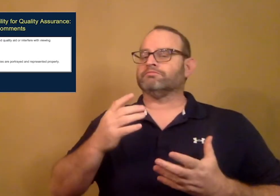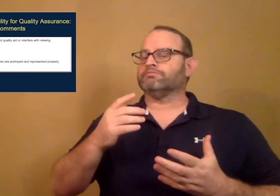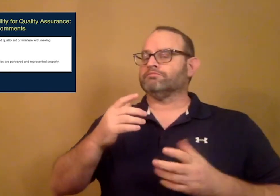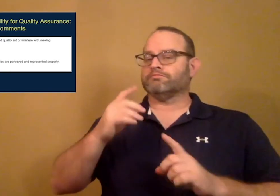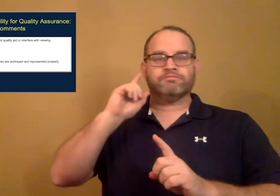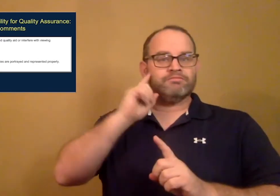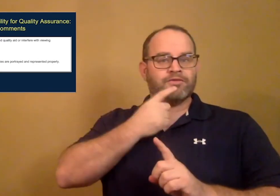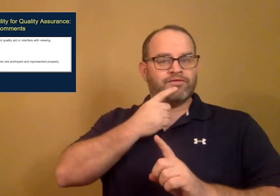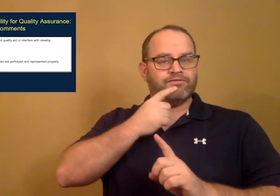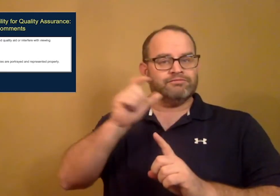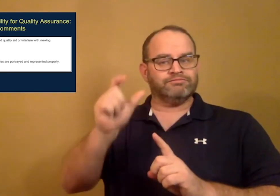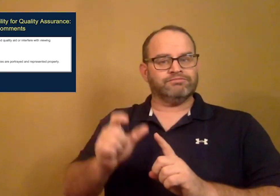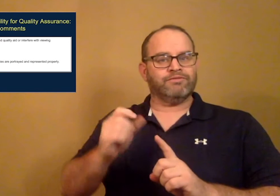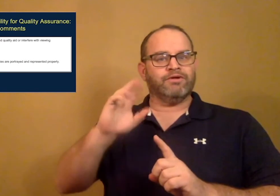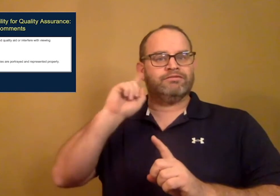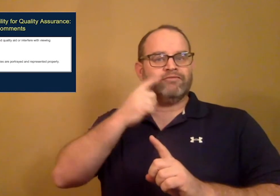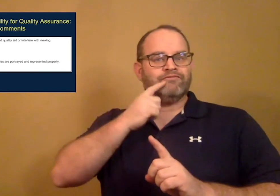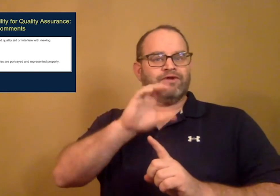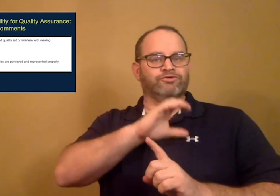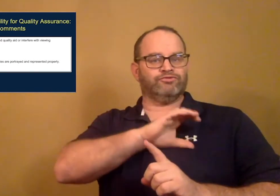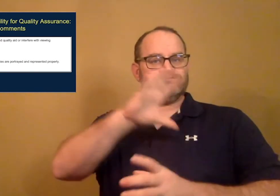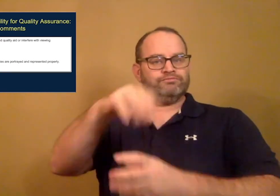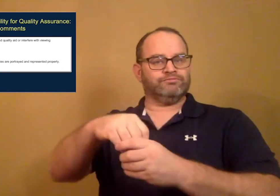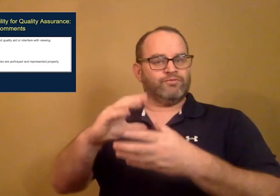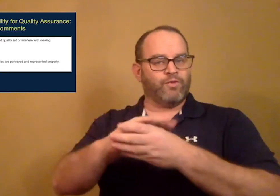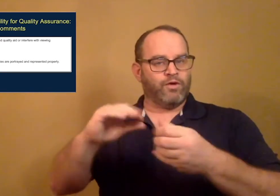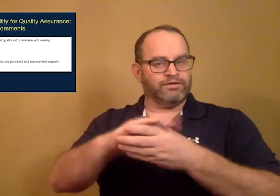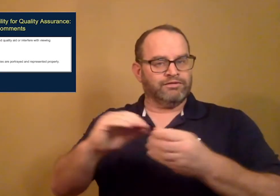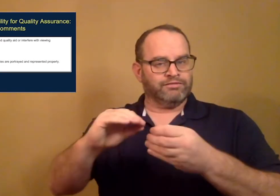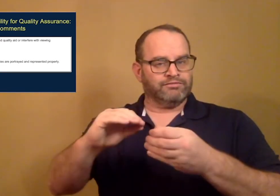You can also make comments about the portrayal of the deaf character(s) in the story.